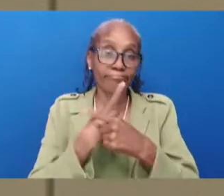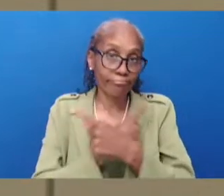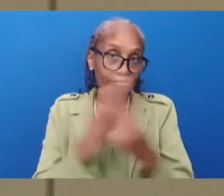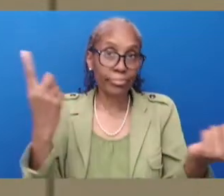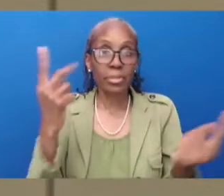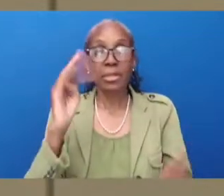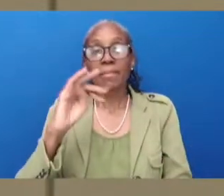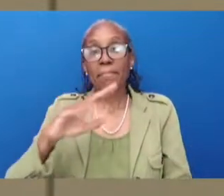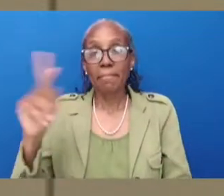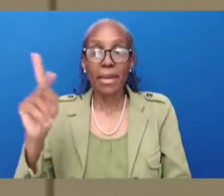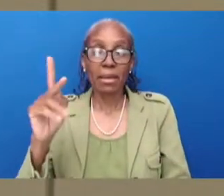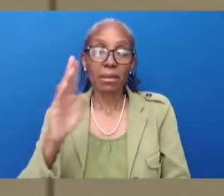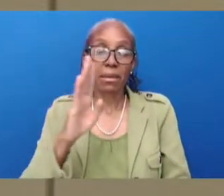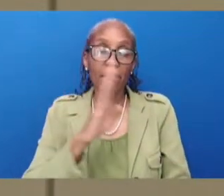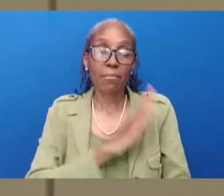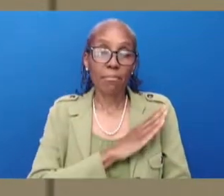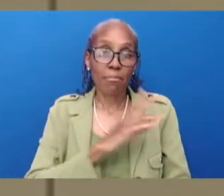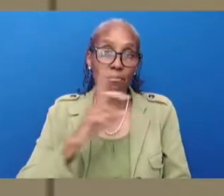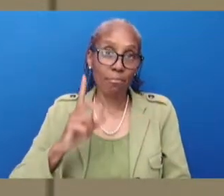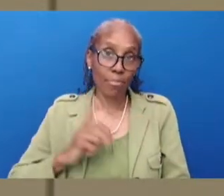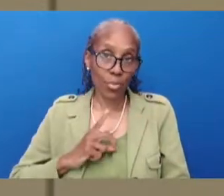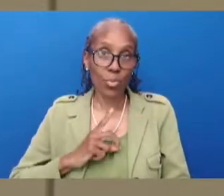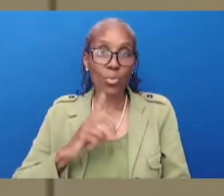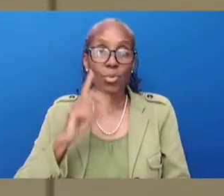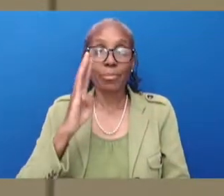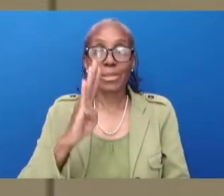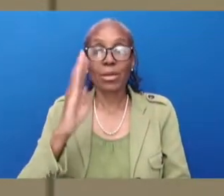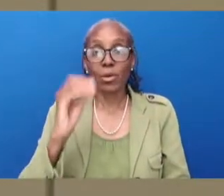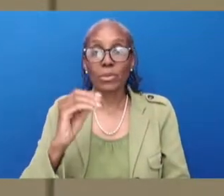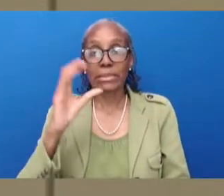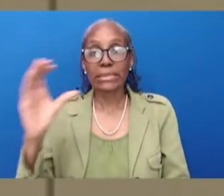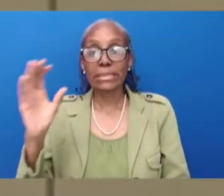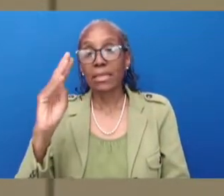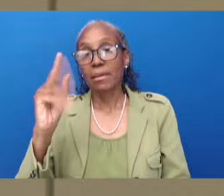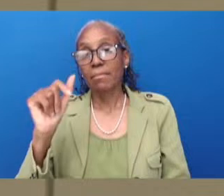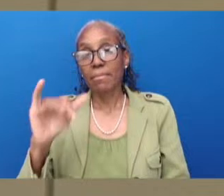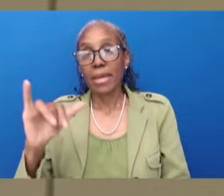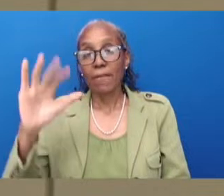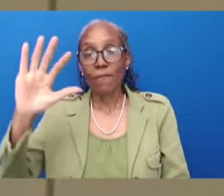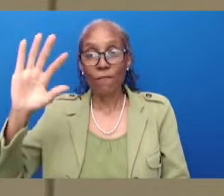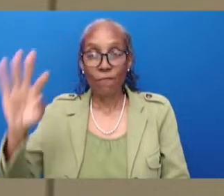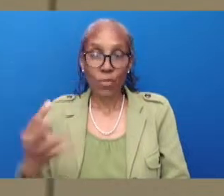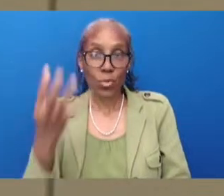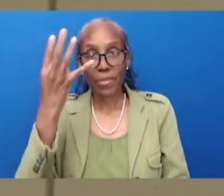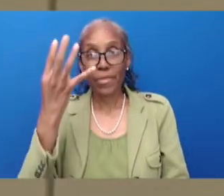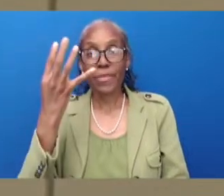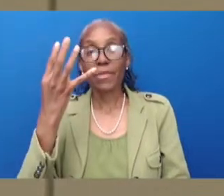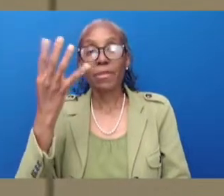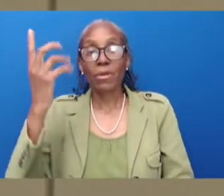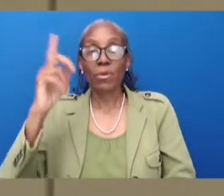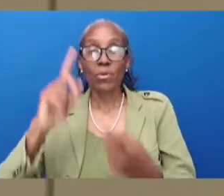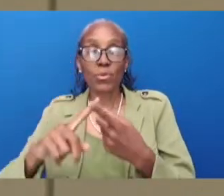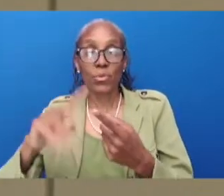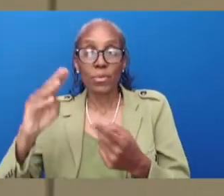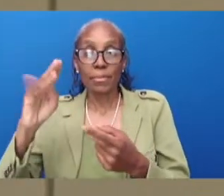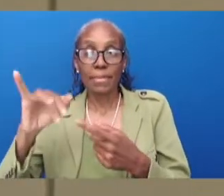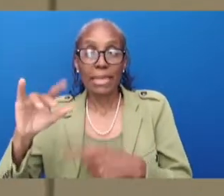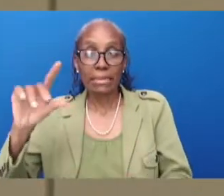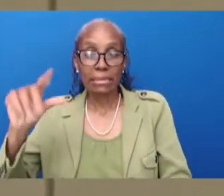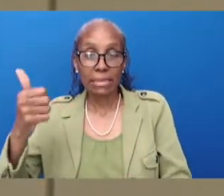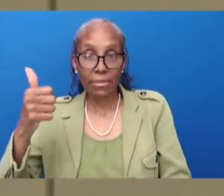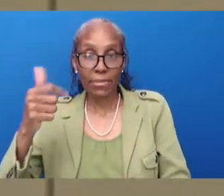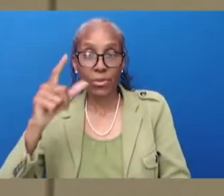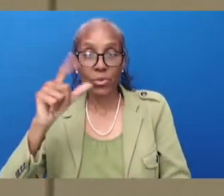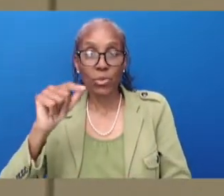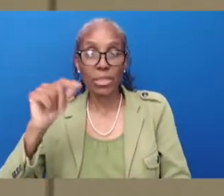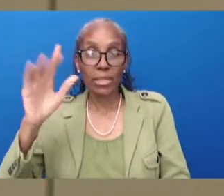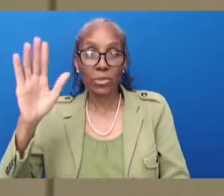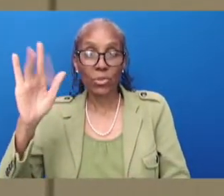NOW, THEREFORE, BE IT PROCLAIMED